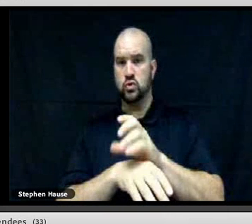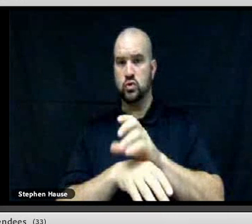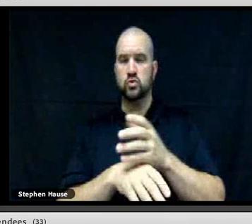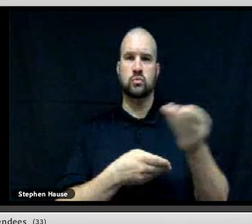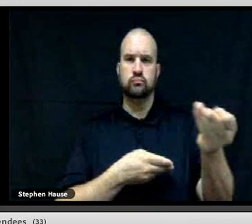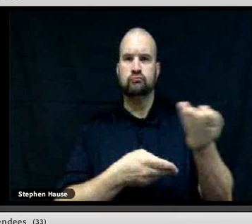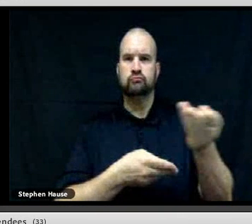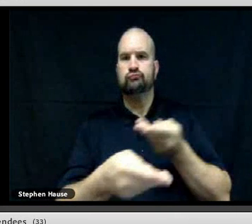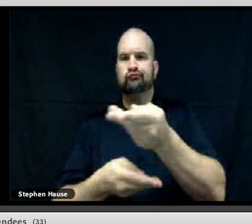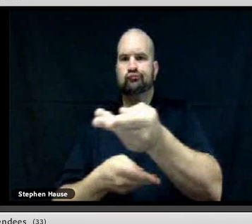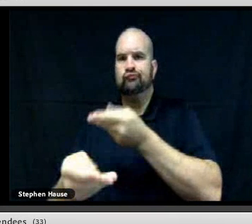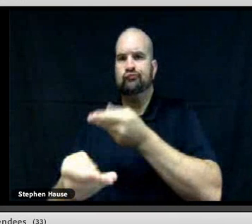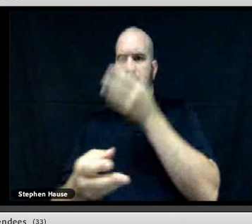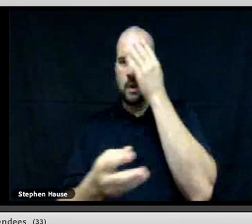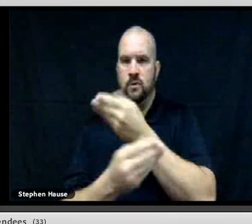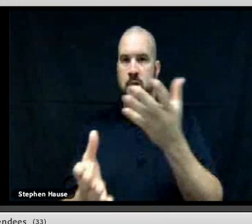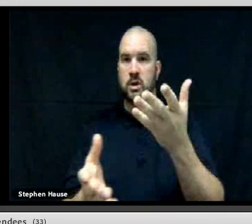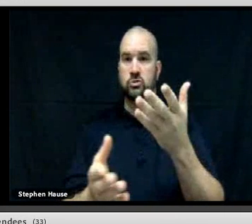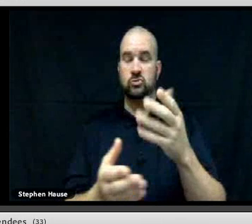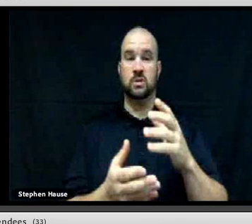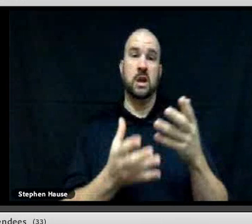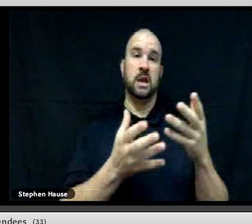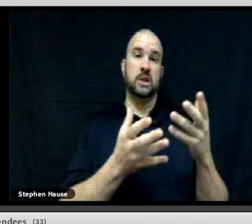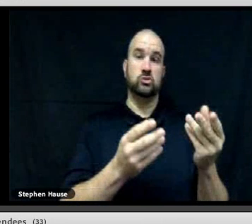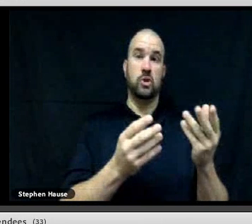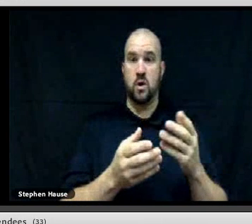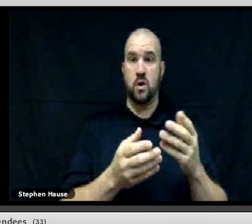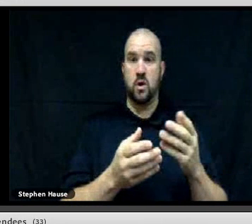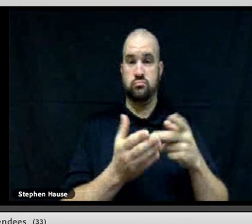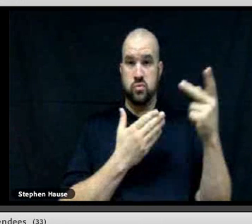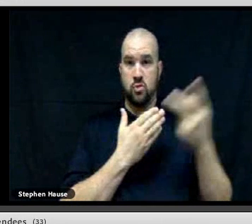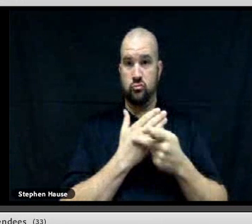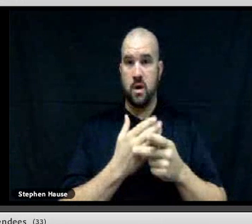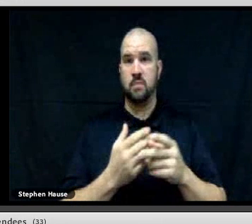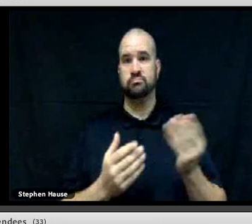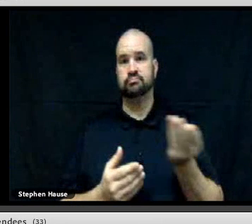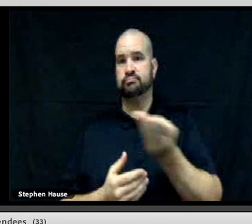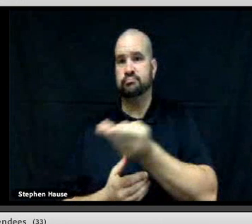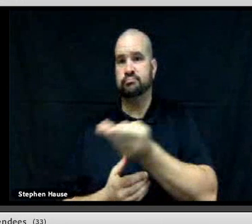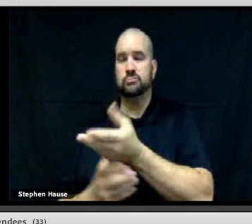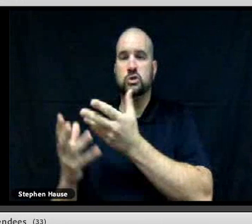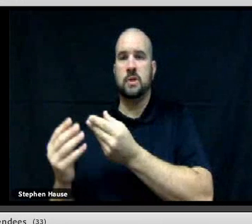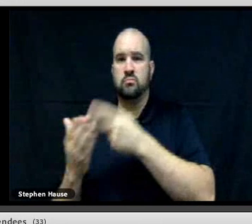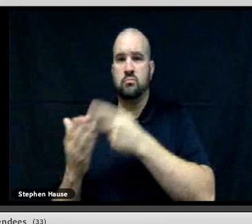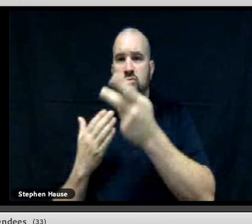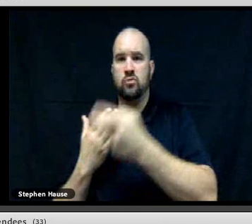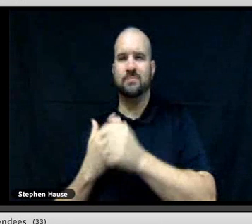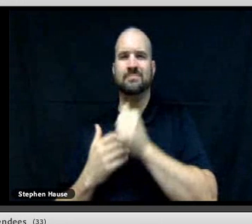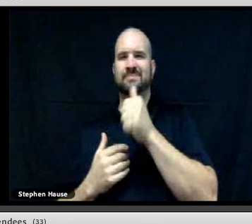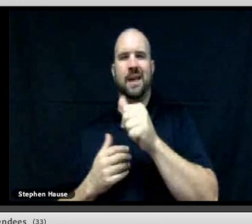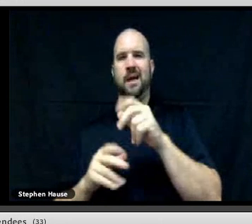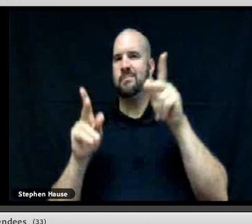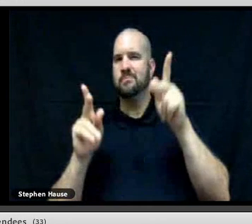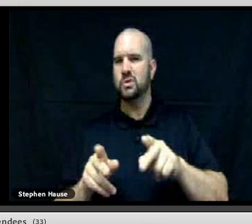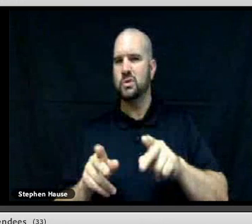and not a user interface. Um, so an API, um, it makes it easier for a developer